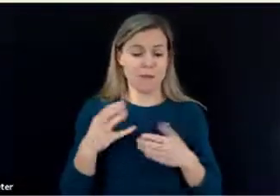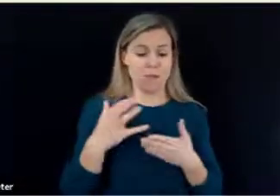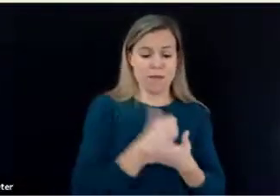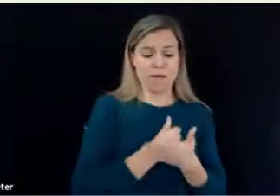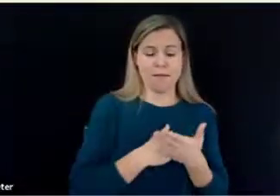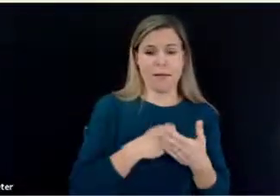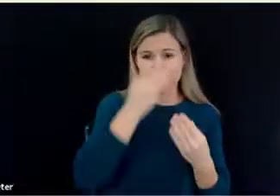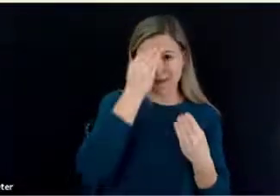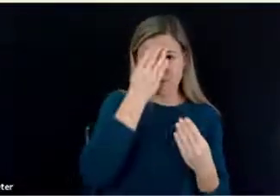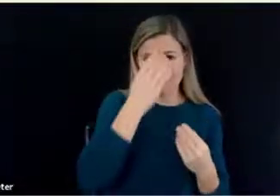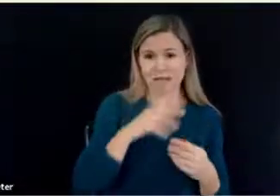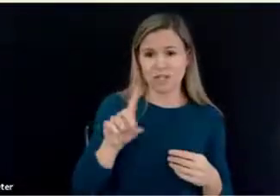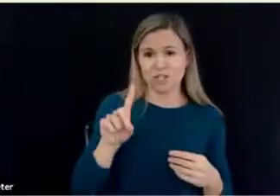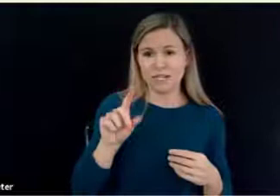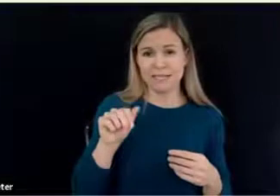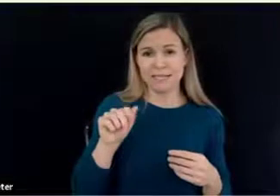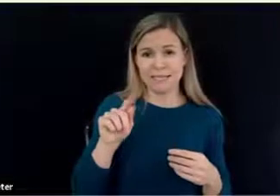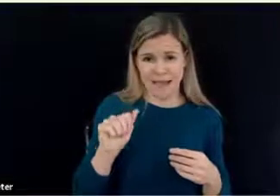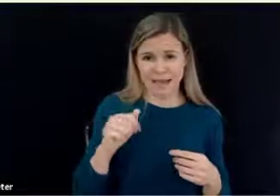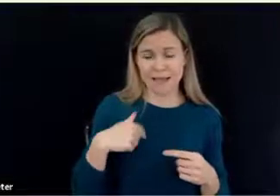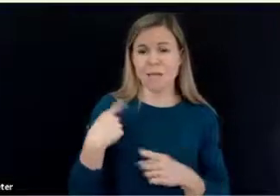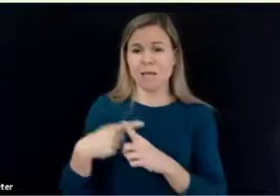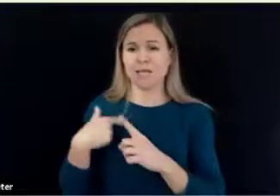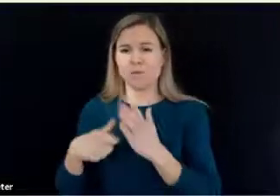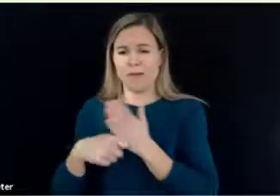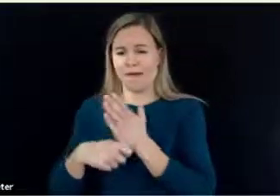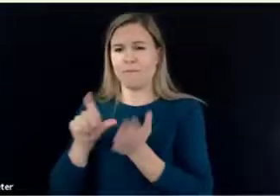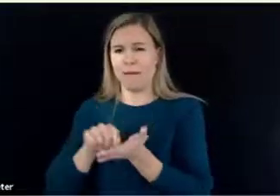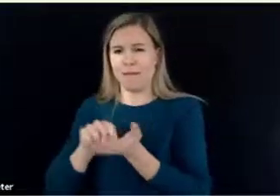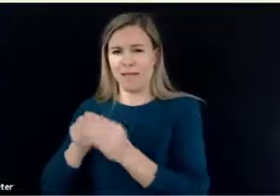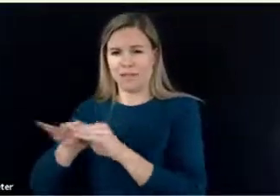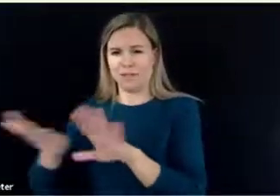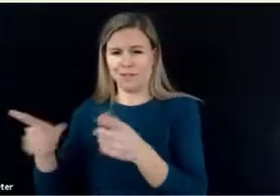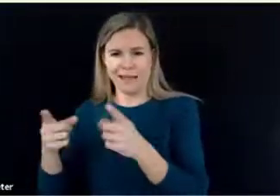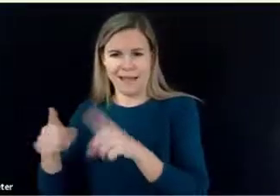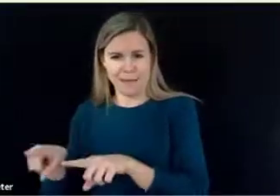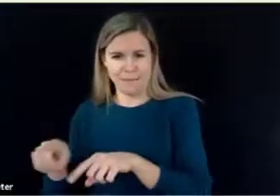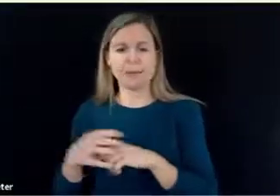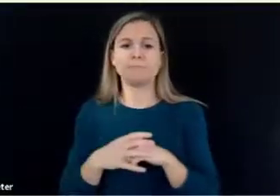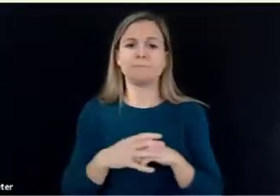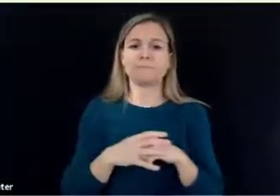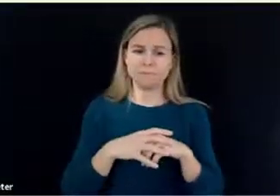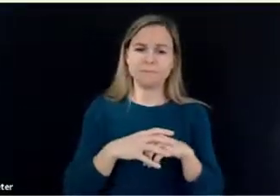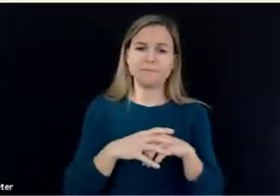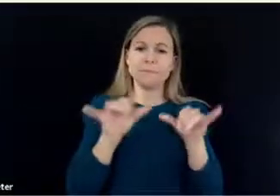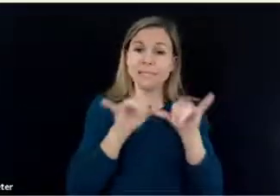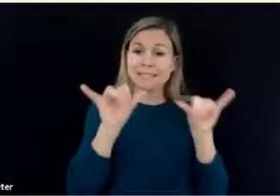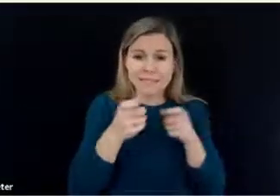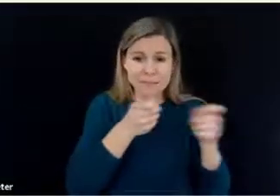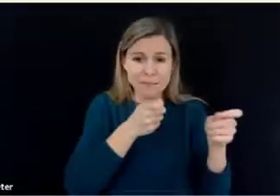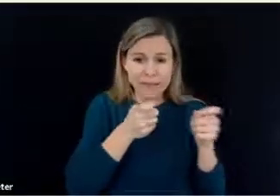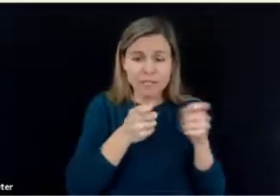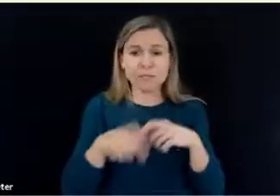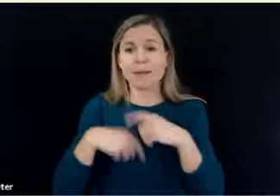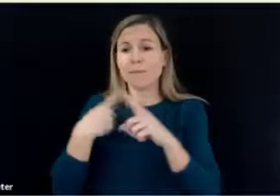We talk about symptom management and being able to improve quality-of-life. But the publications, just from this family engagement,